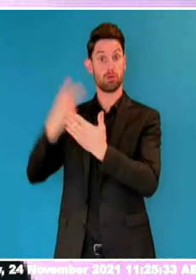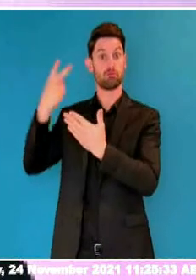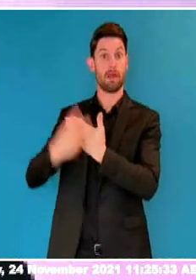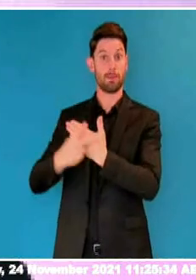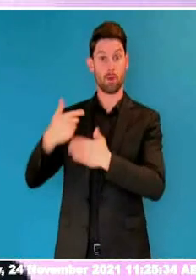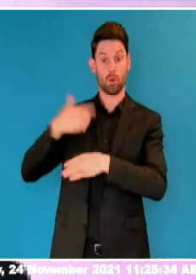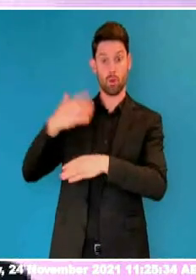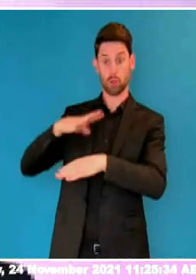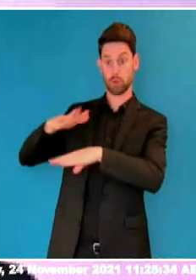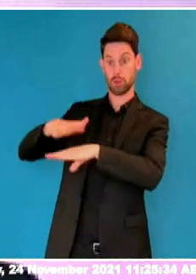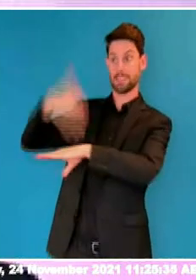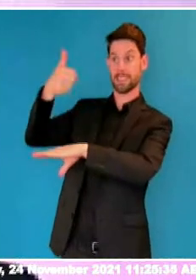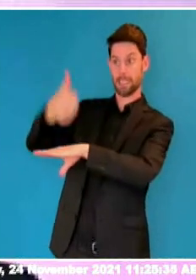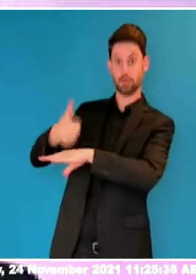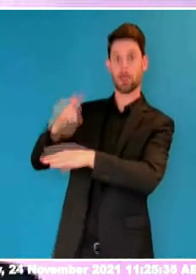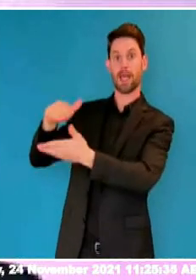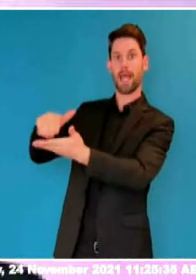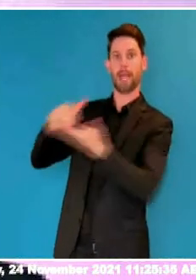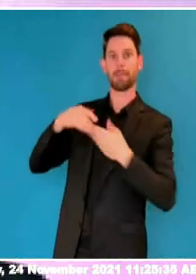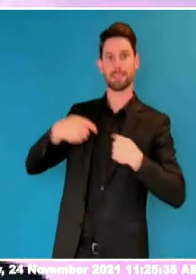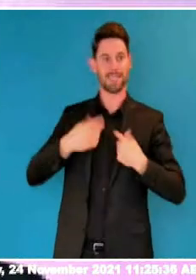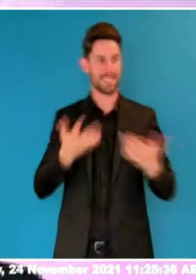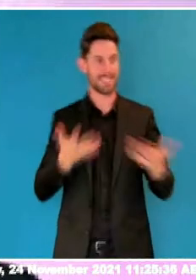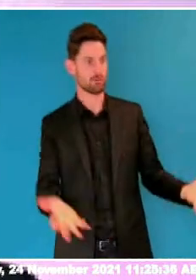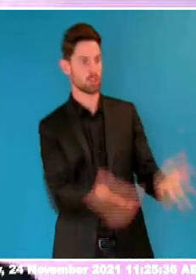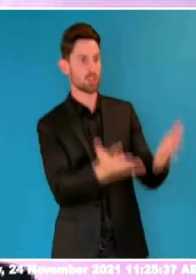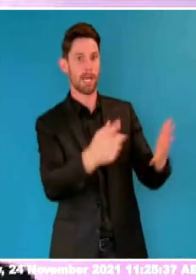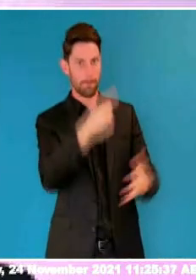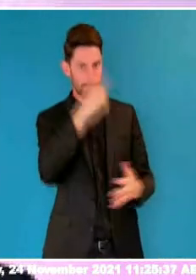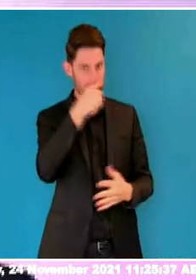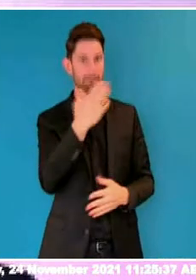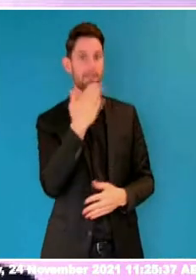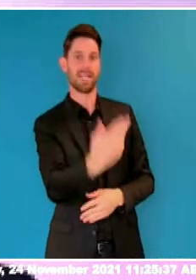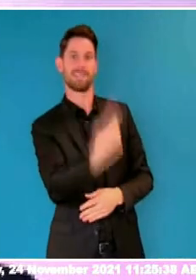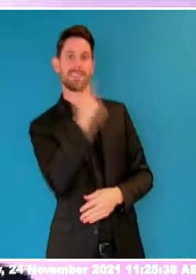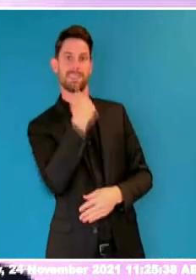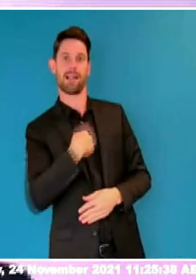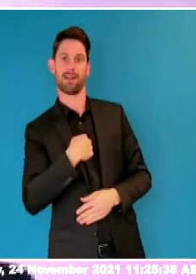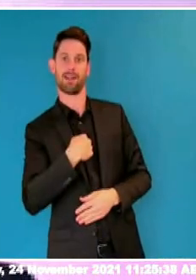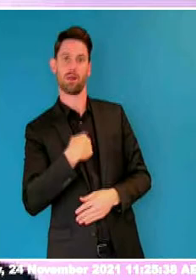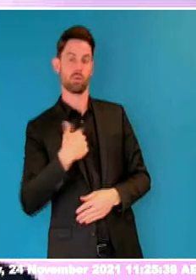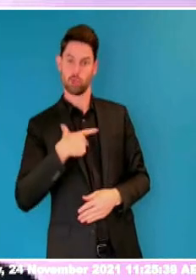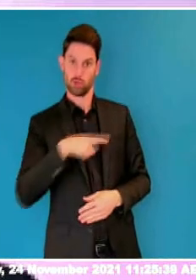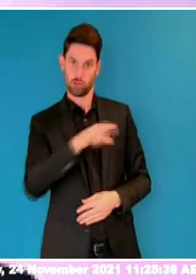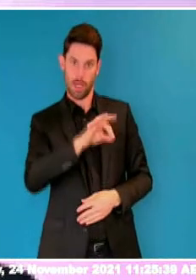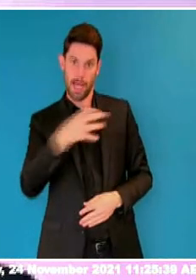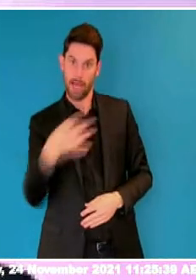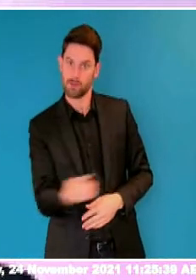more people to identify because it is voluntary self identification, that's the challenge that we face.